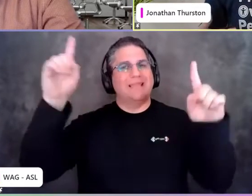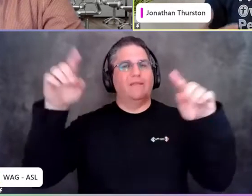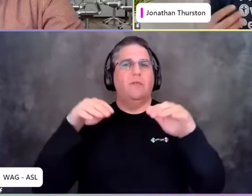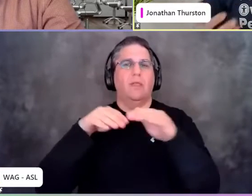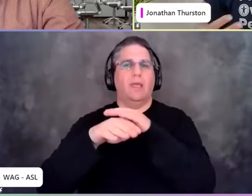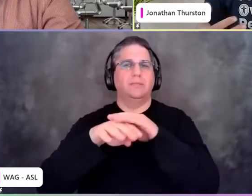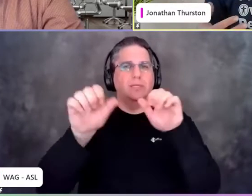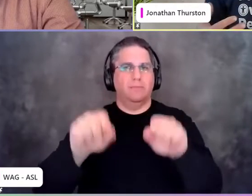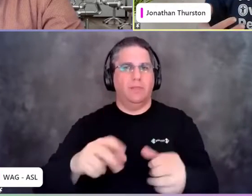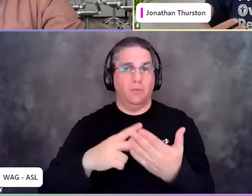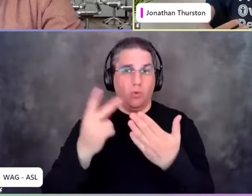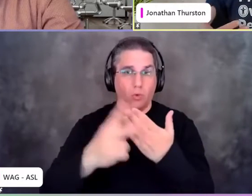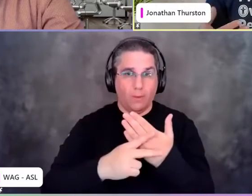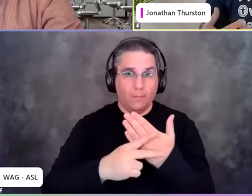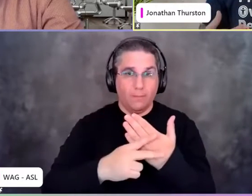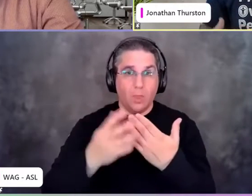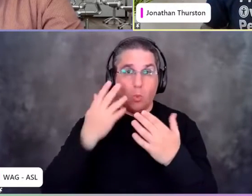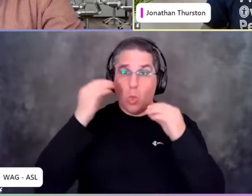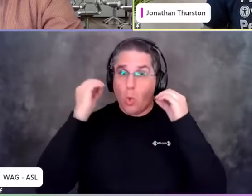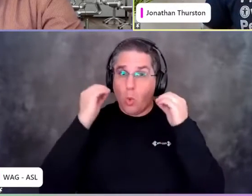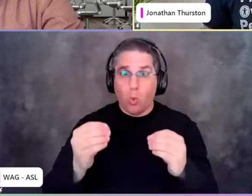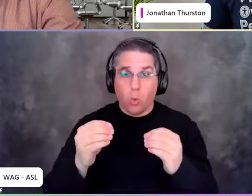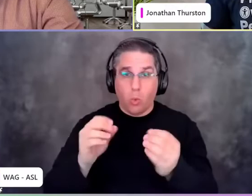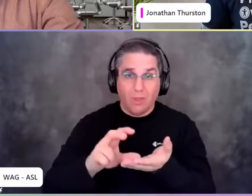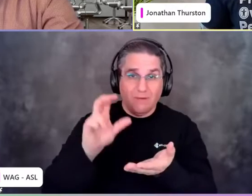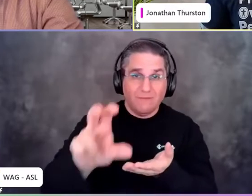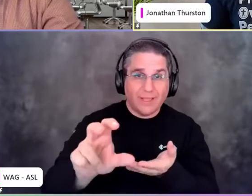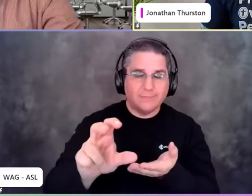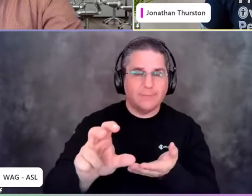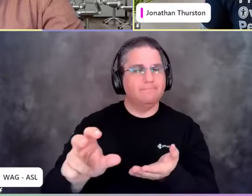on. But these are our key sort of parts of running a